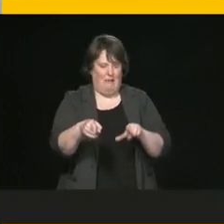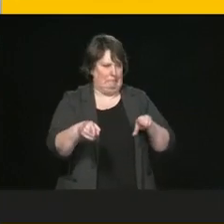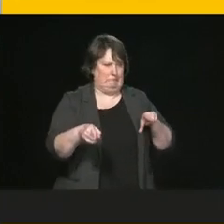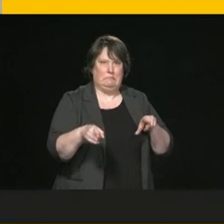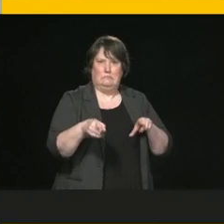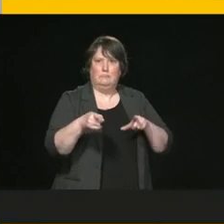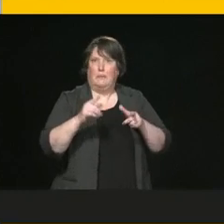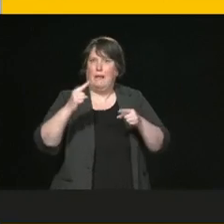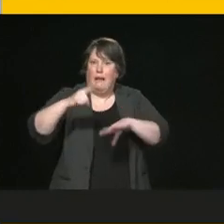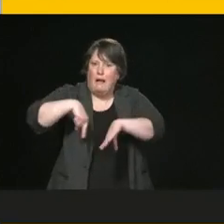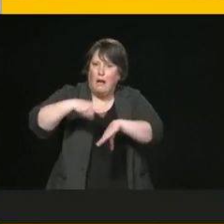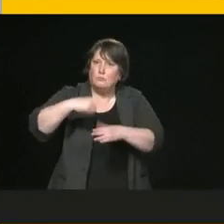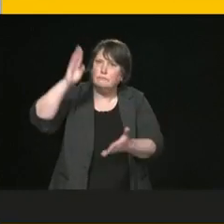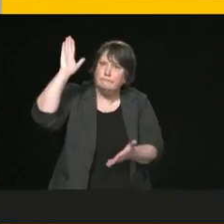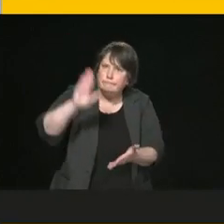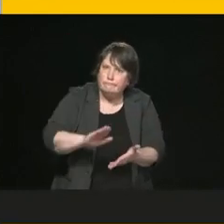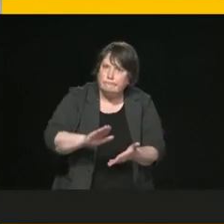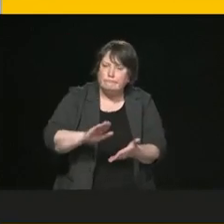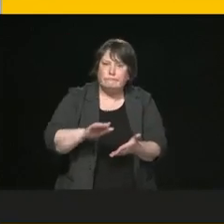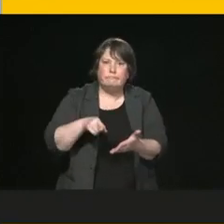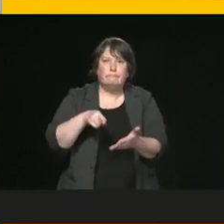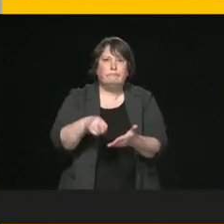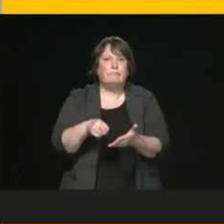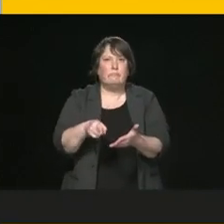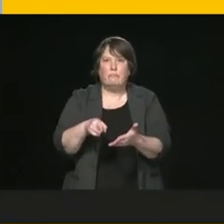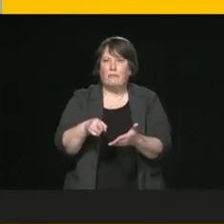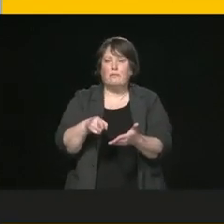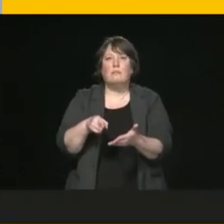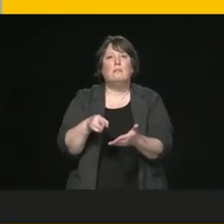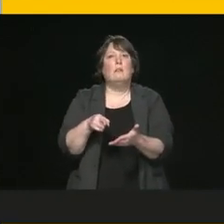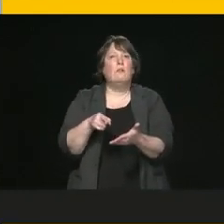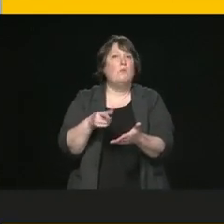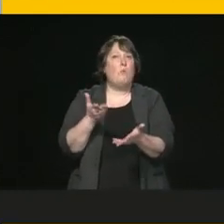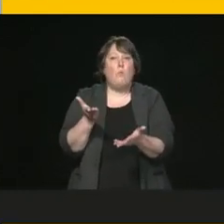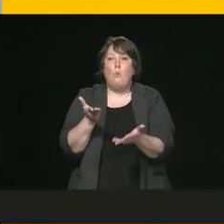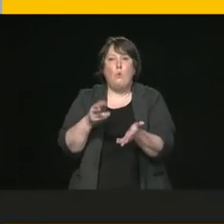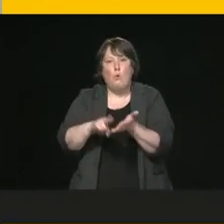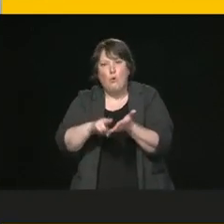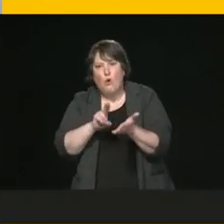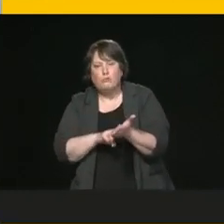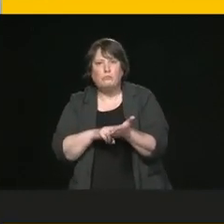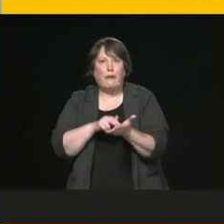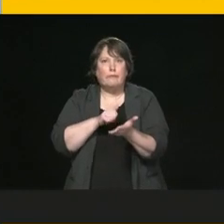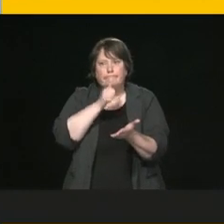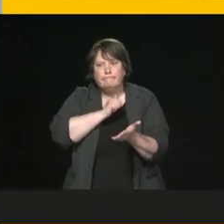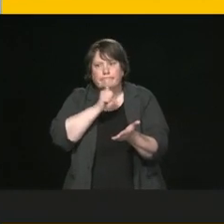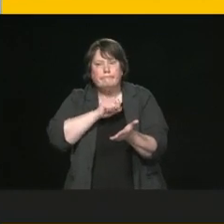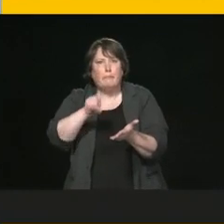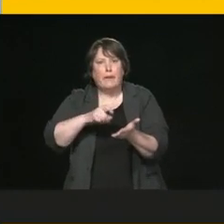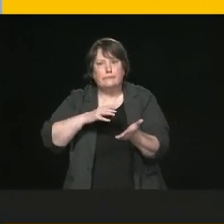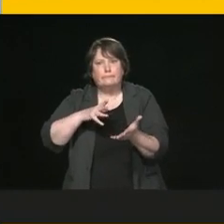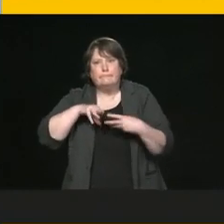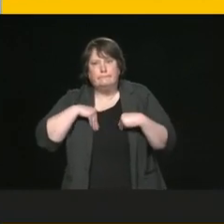BENEFIT BECAUSE MANY PEOPLE DO NOT WORK AS MANY HOURS AS